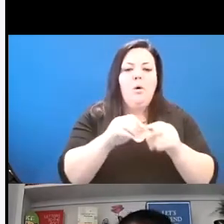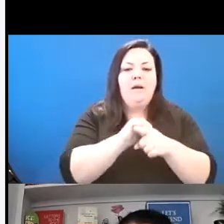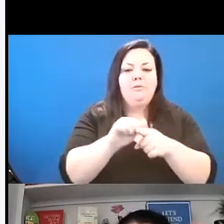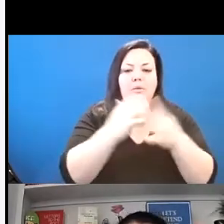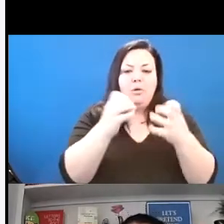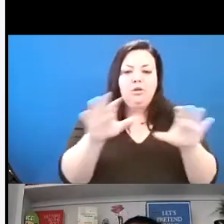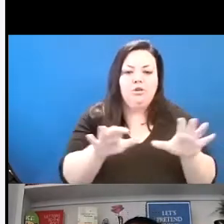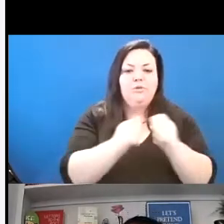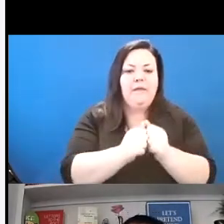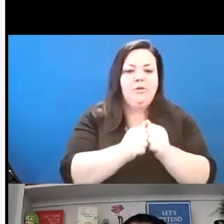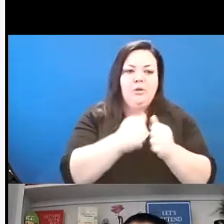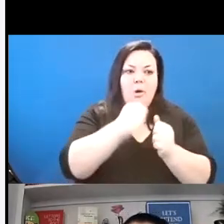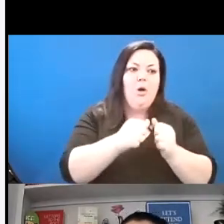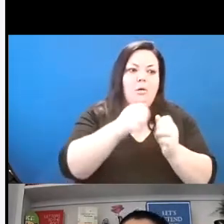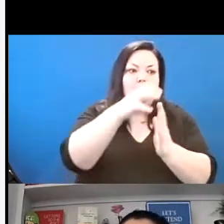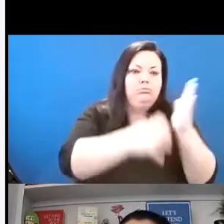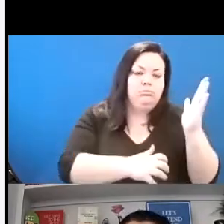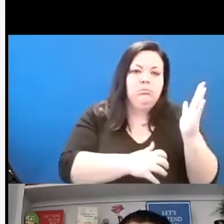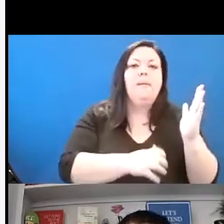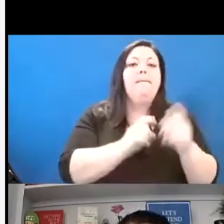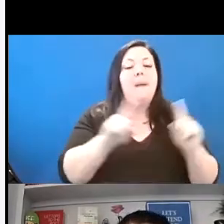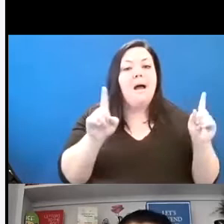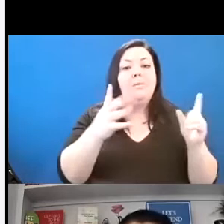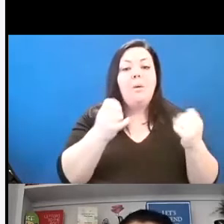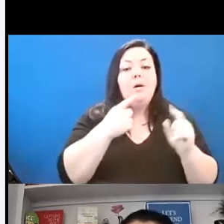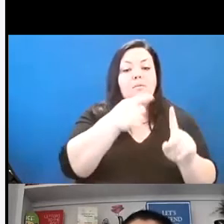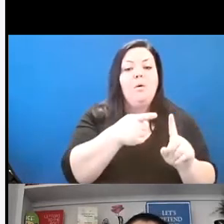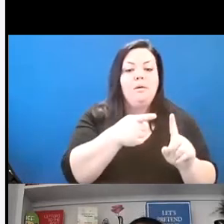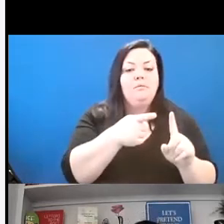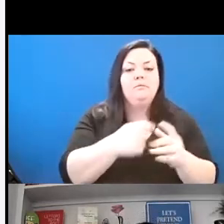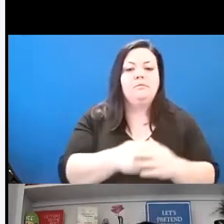go through the whole poem what i want to point out are a couple of things he does use both of